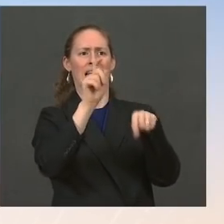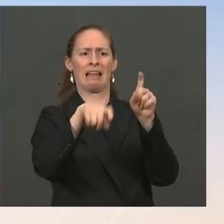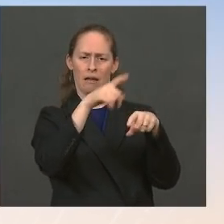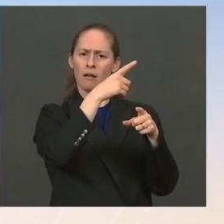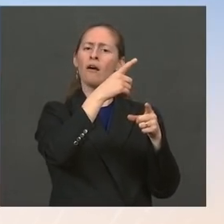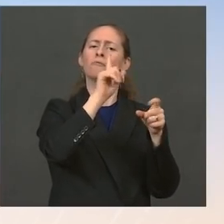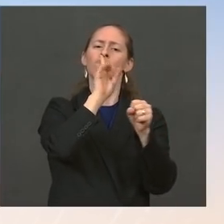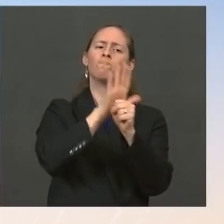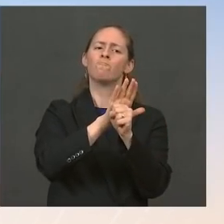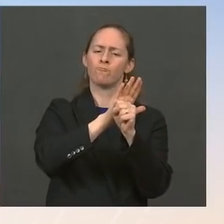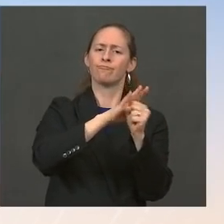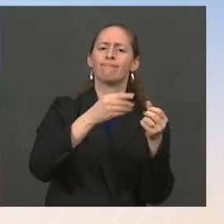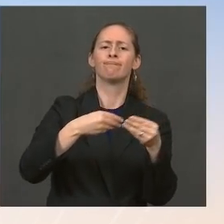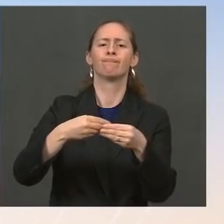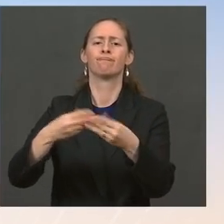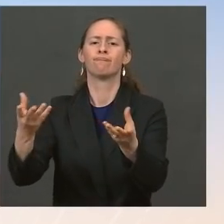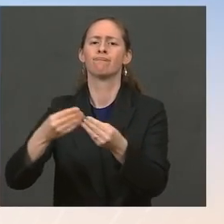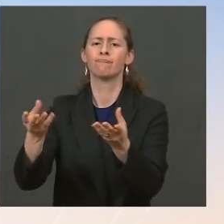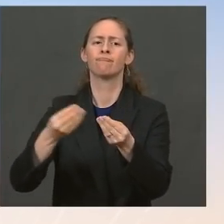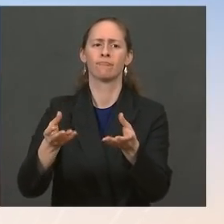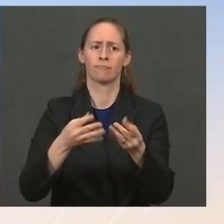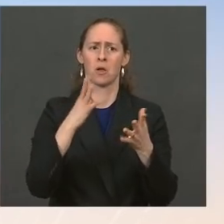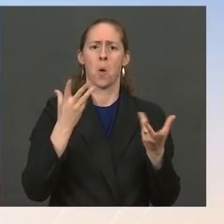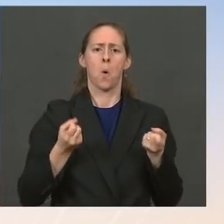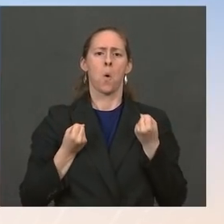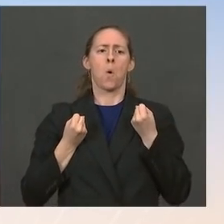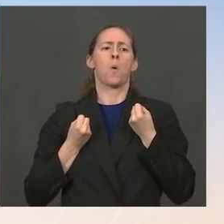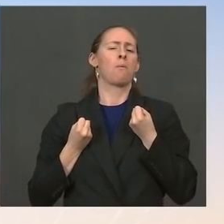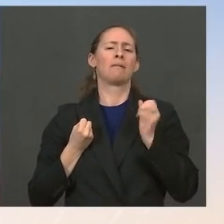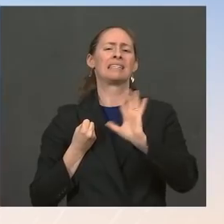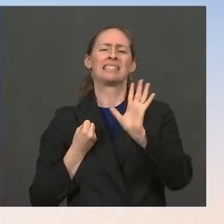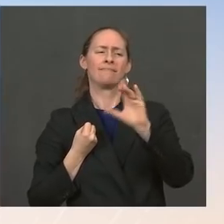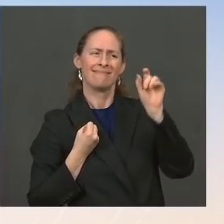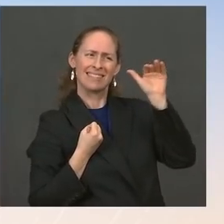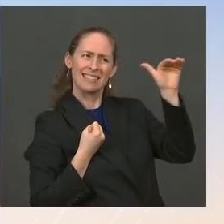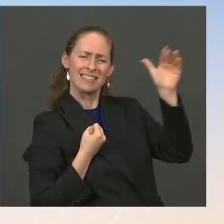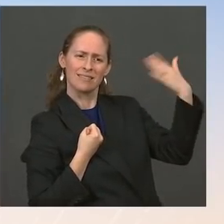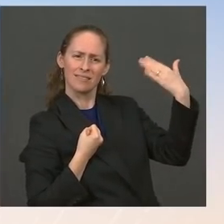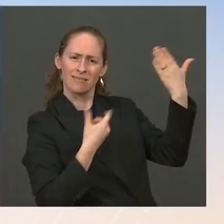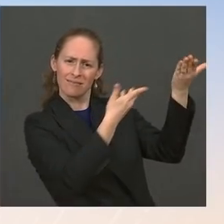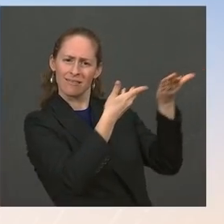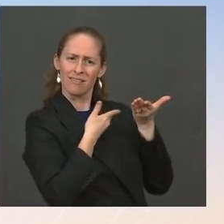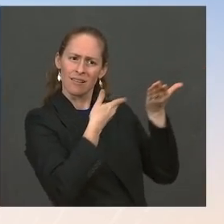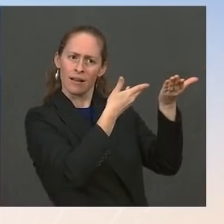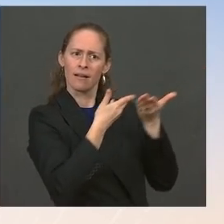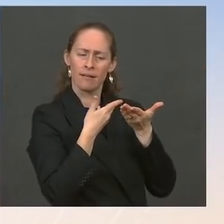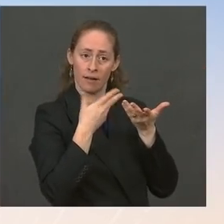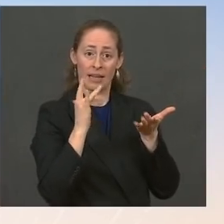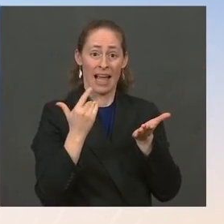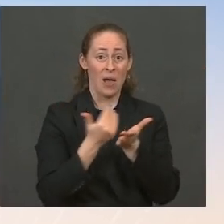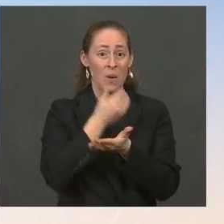That is something we've pressed them on in the past. And I don't have any new conversations privately to convey, but I'll see if there's more